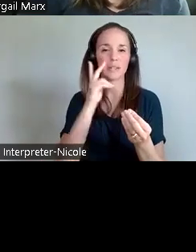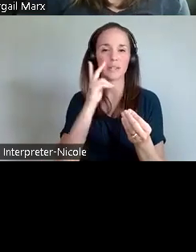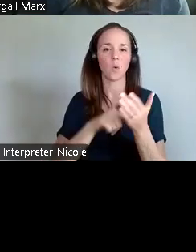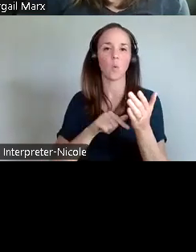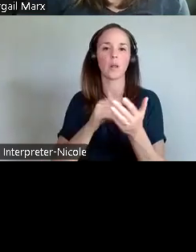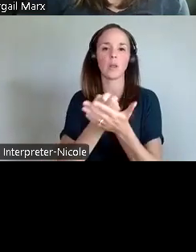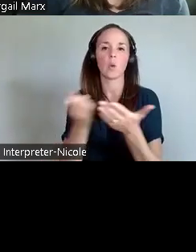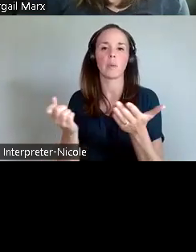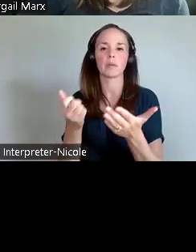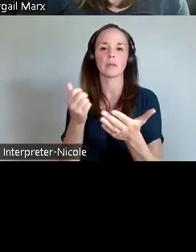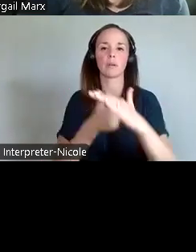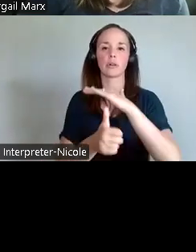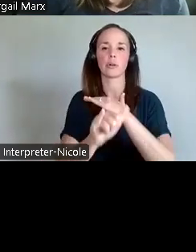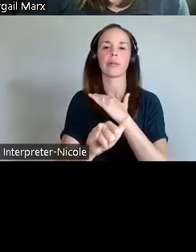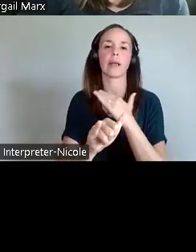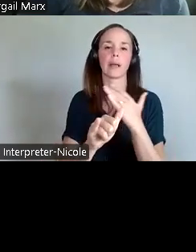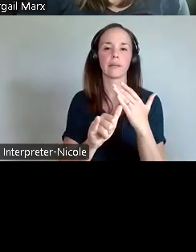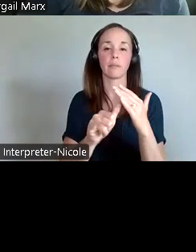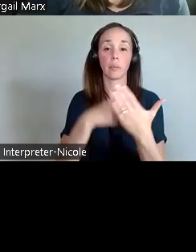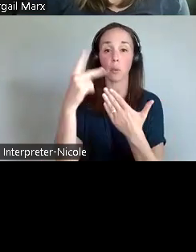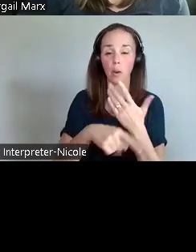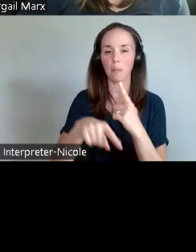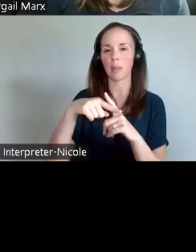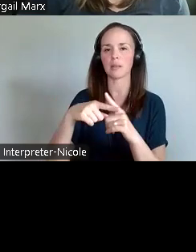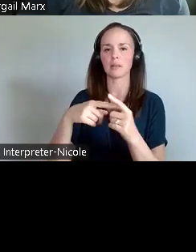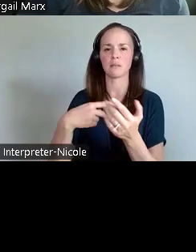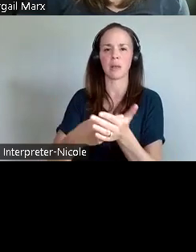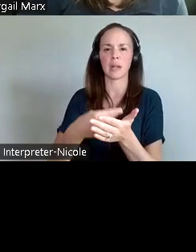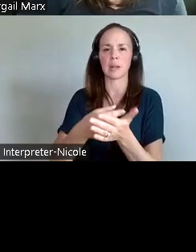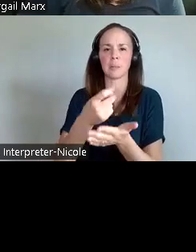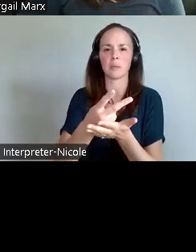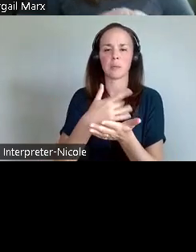that funding. All right.